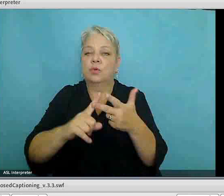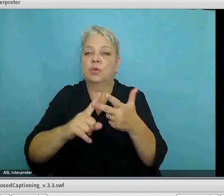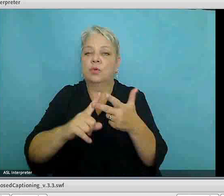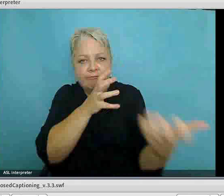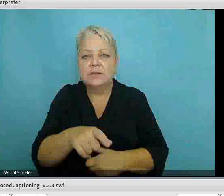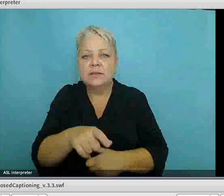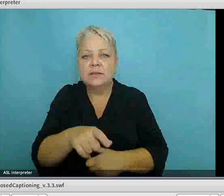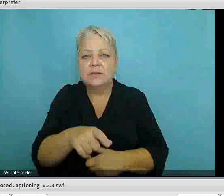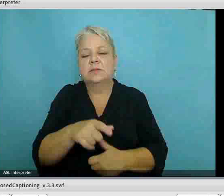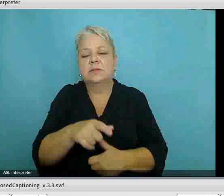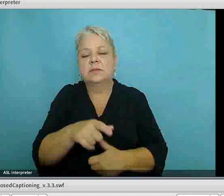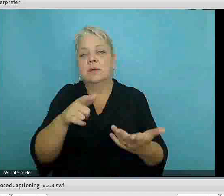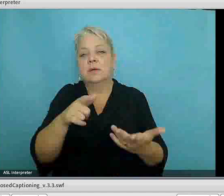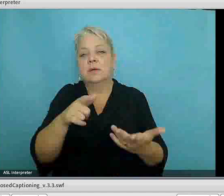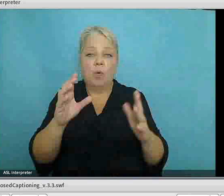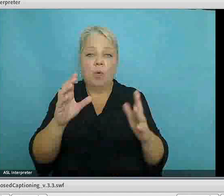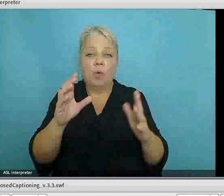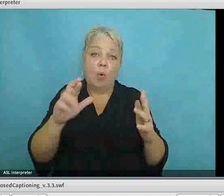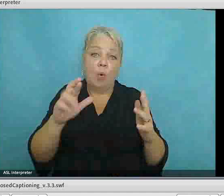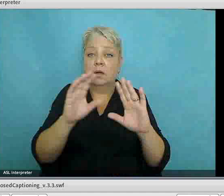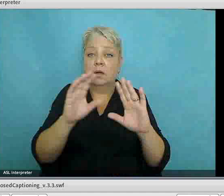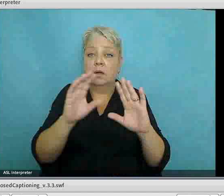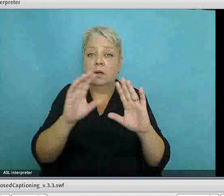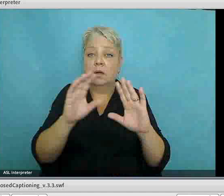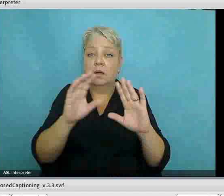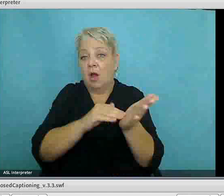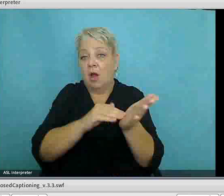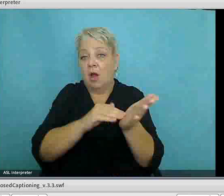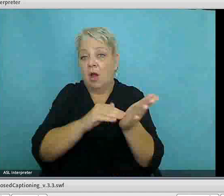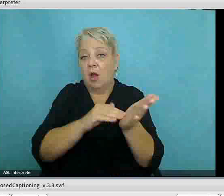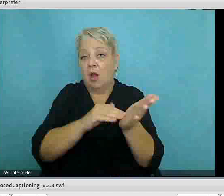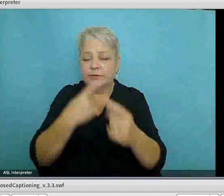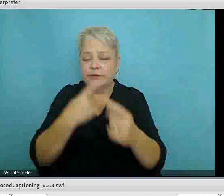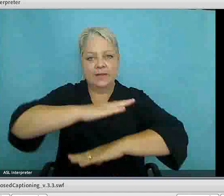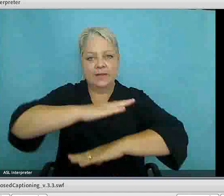tables and other things that are adequate to give them good care.